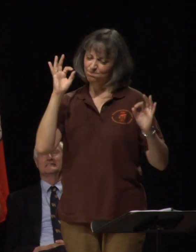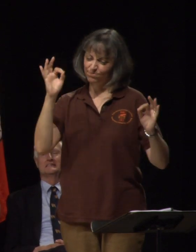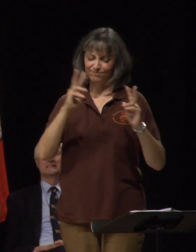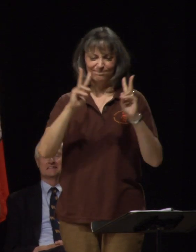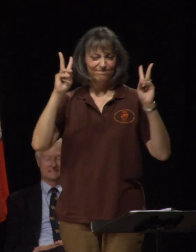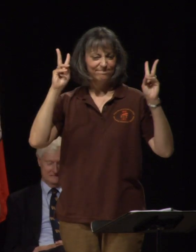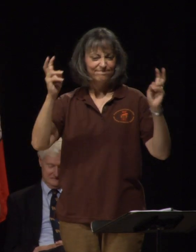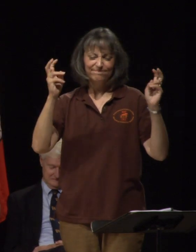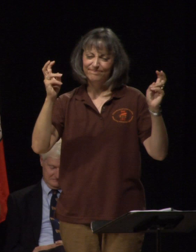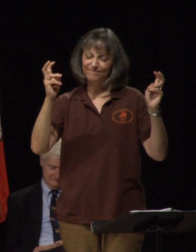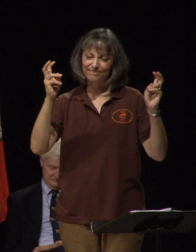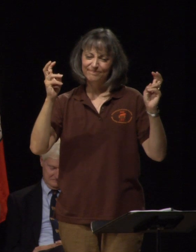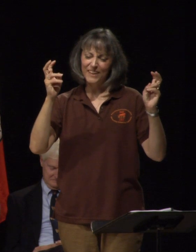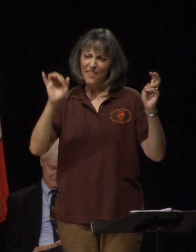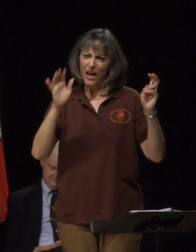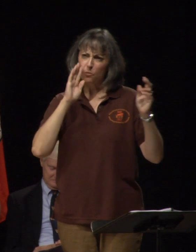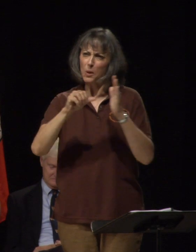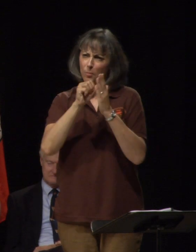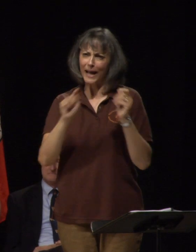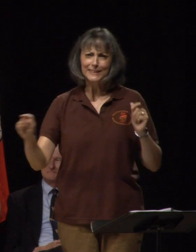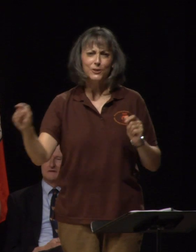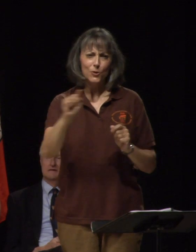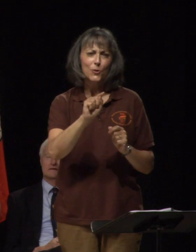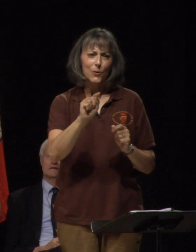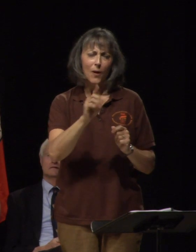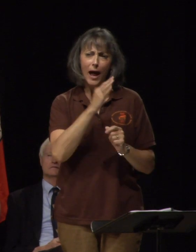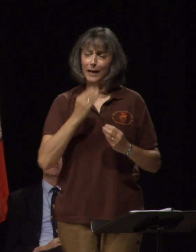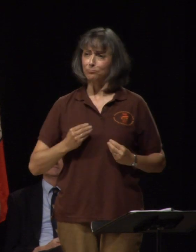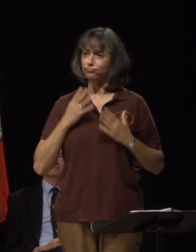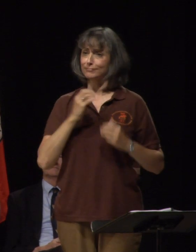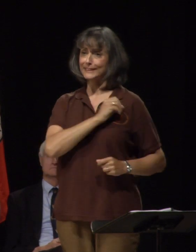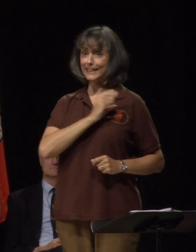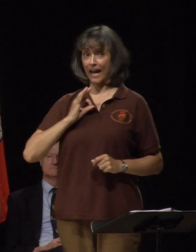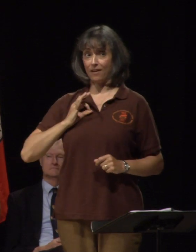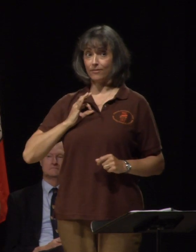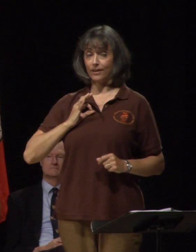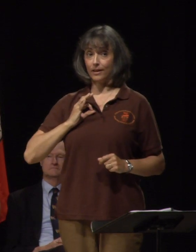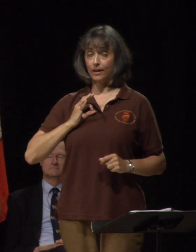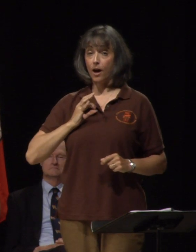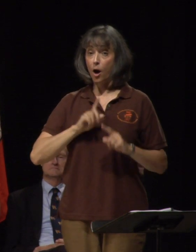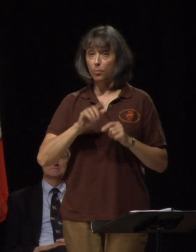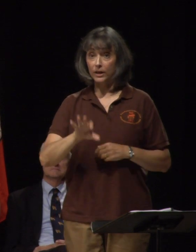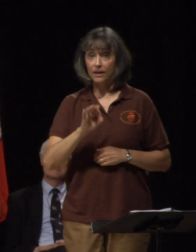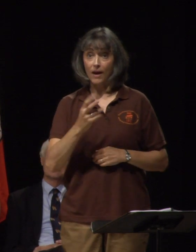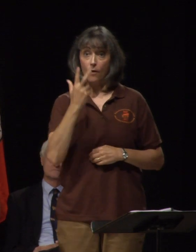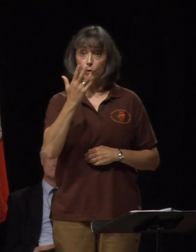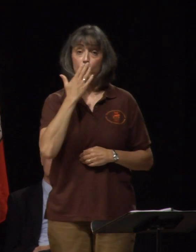WOULD REALLY IMPRESS THE FACULTY AND INSPIRE THE STAFF. BUT I FOUND THREE QUOTES THAT